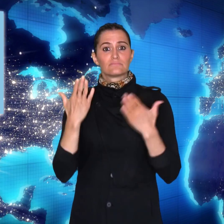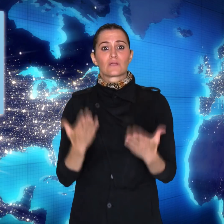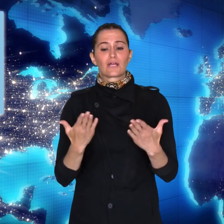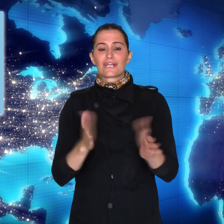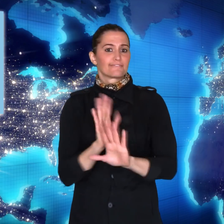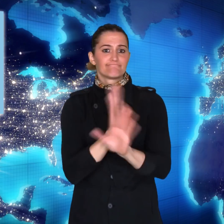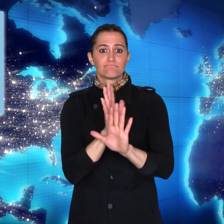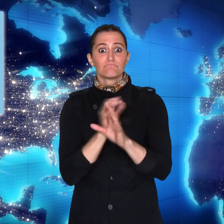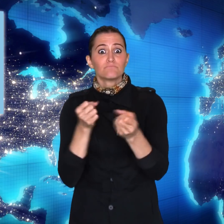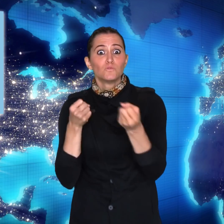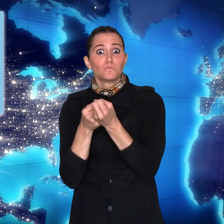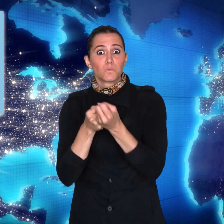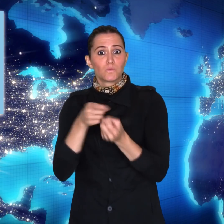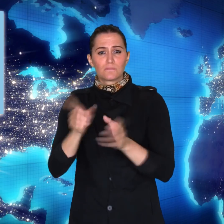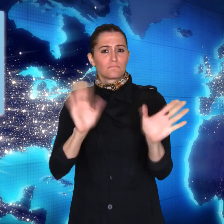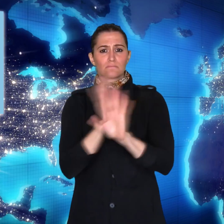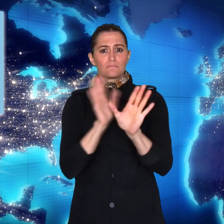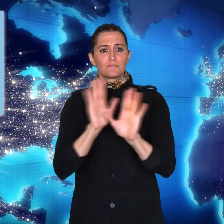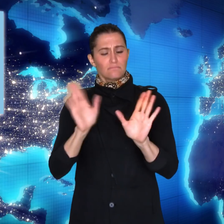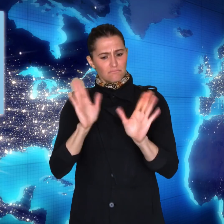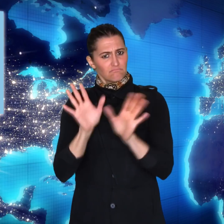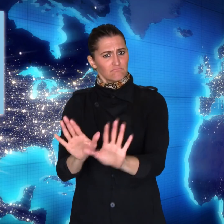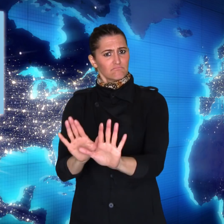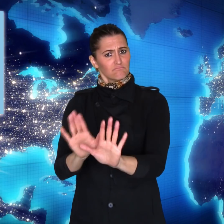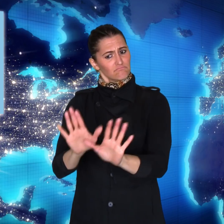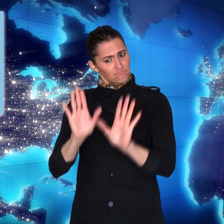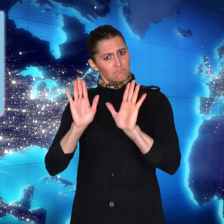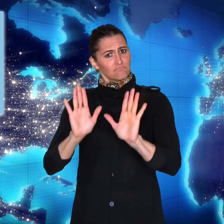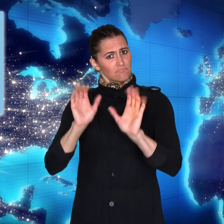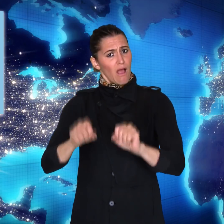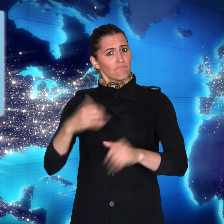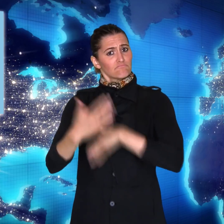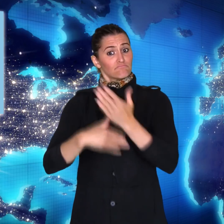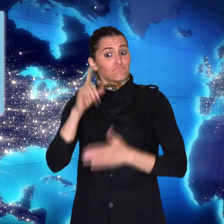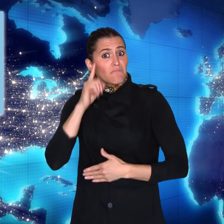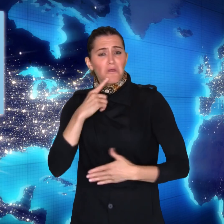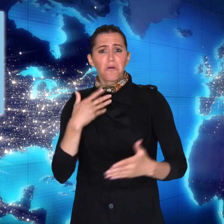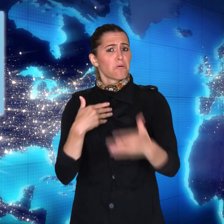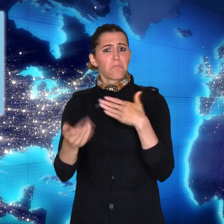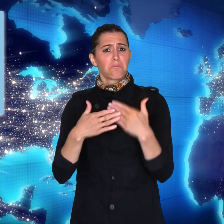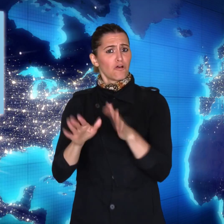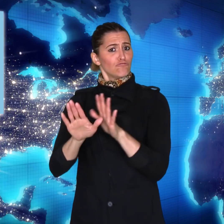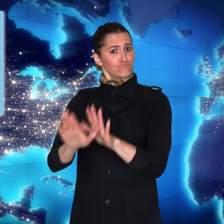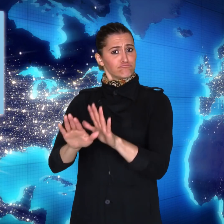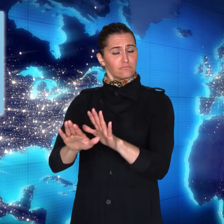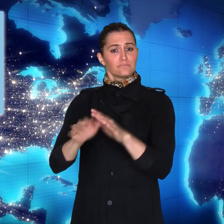are not more aggressive because of